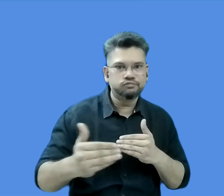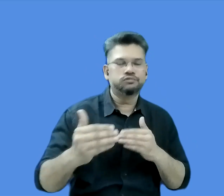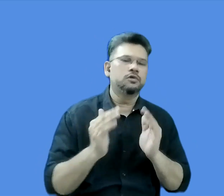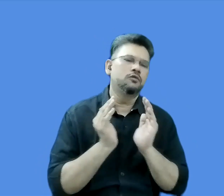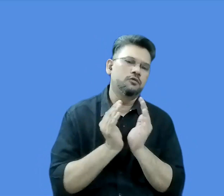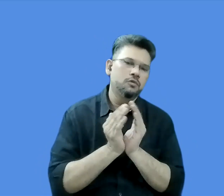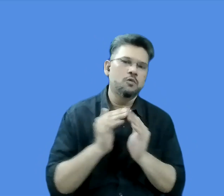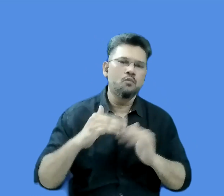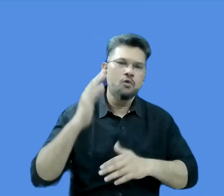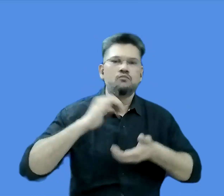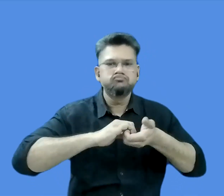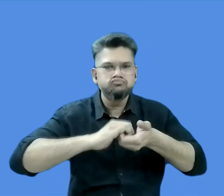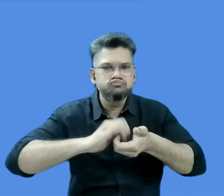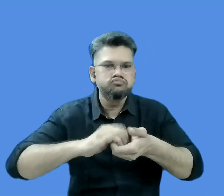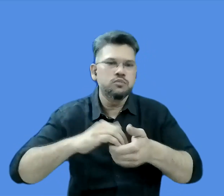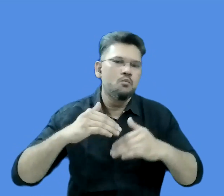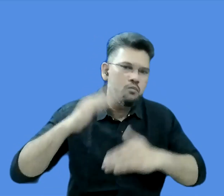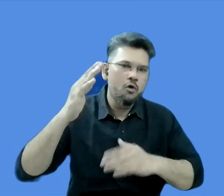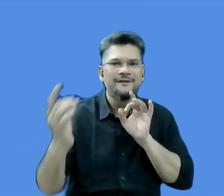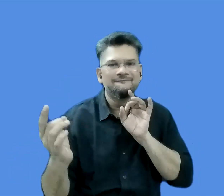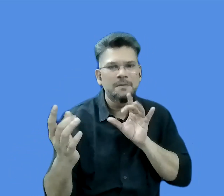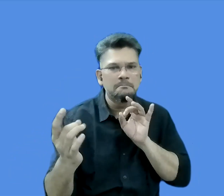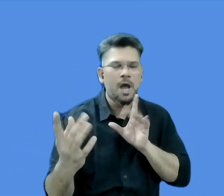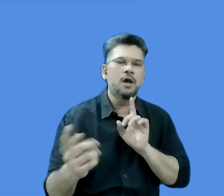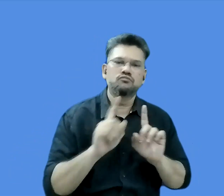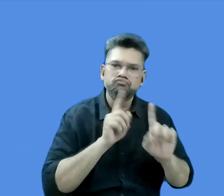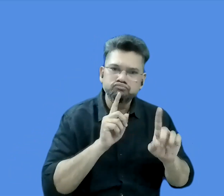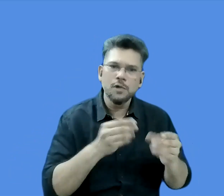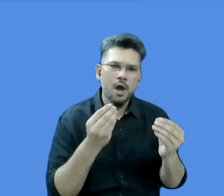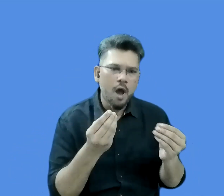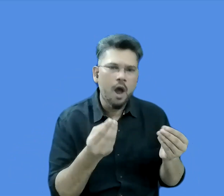tool, that we could reach further through the partnership